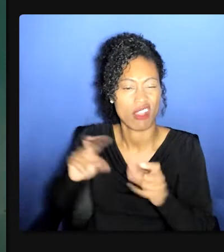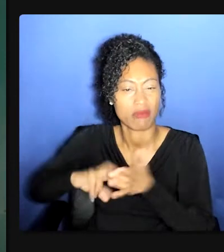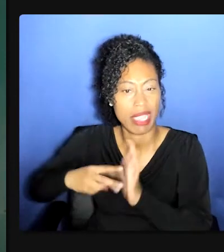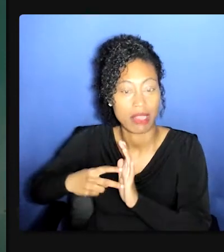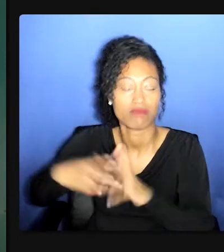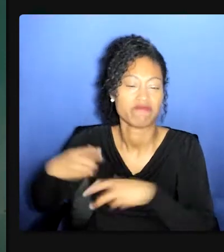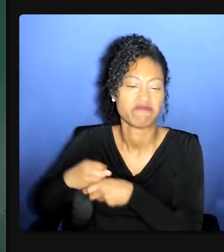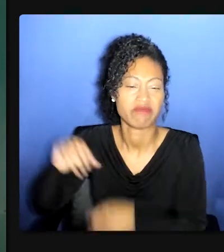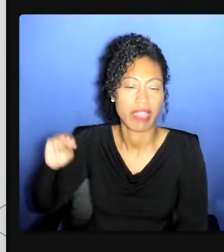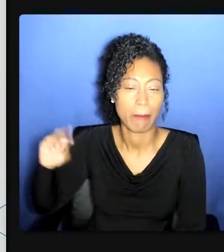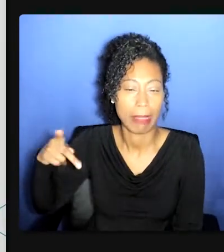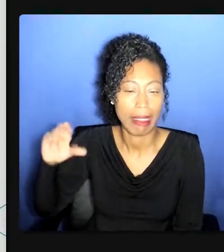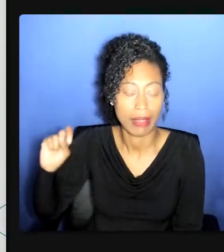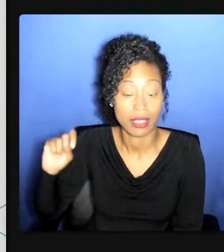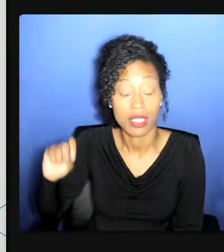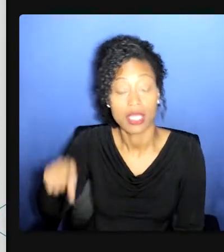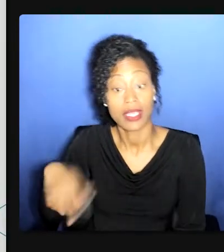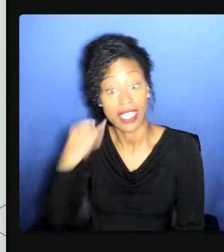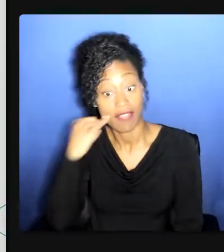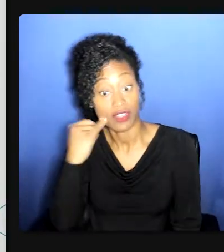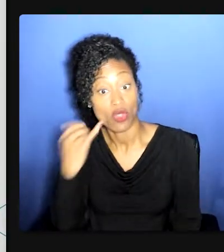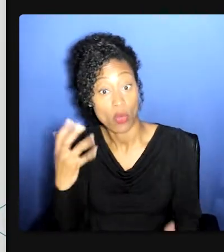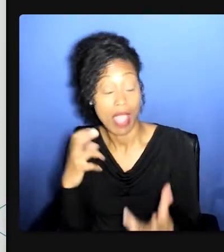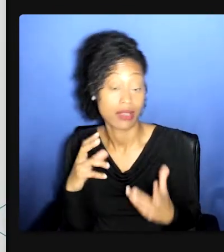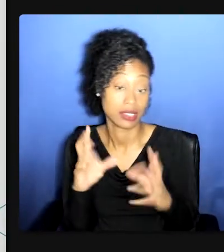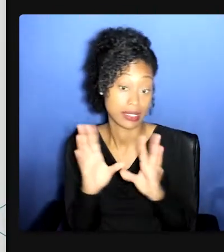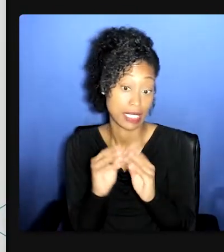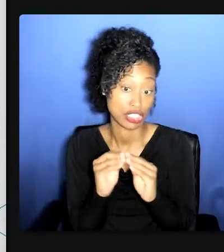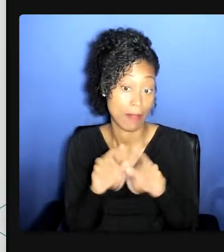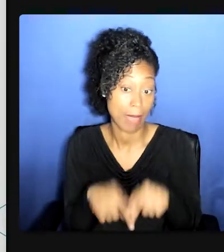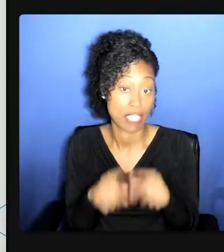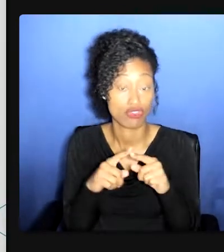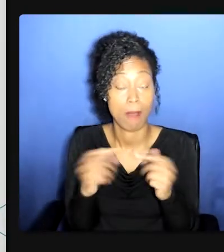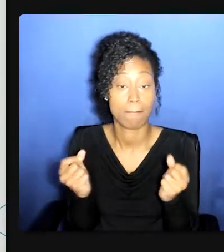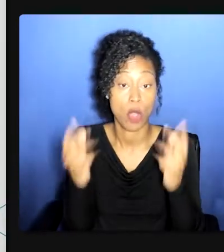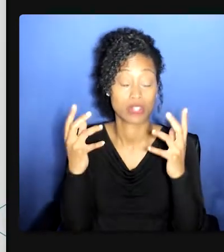[Rachel] This is for those who want session-based multiplayer games easily scaled for you on the cloud.